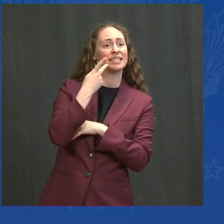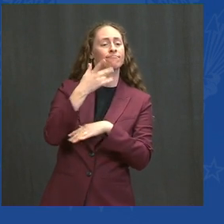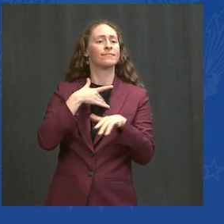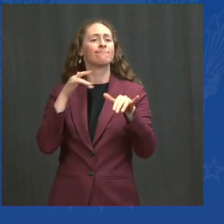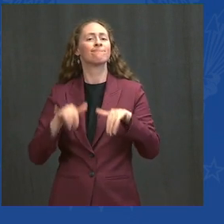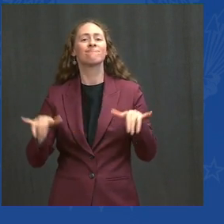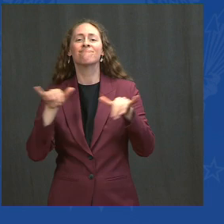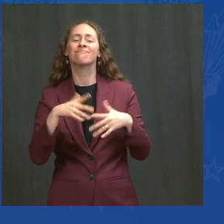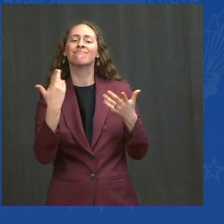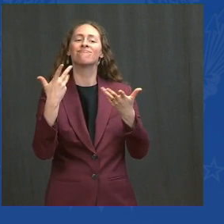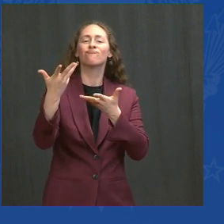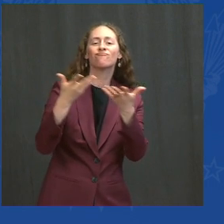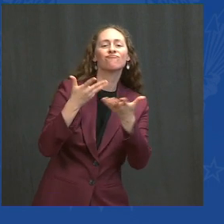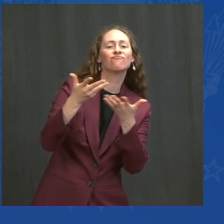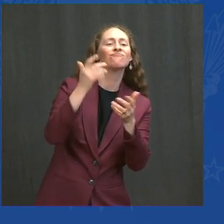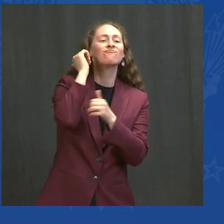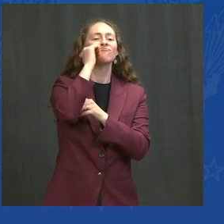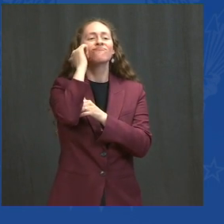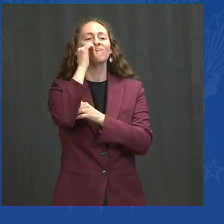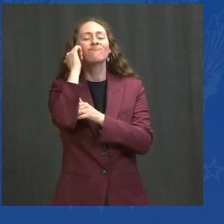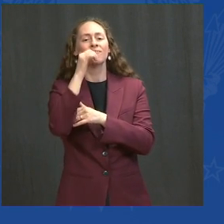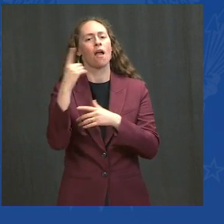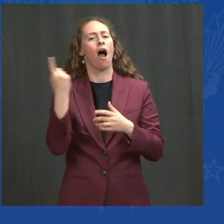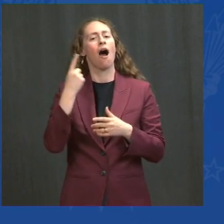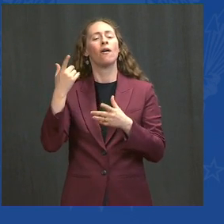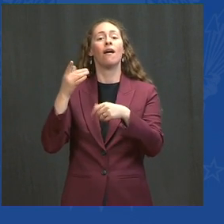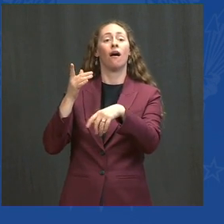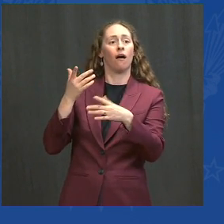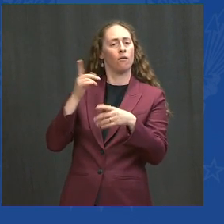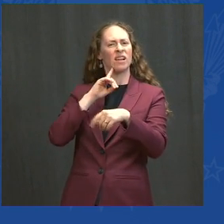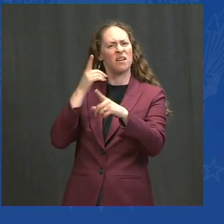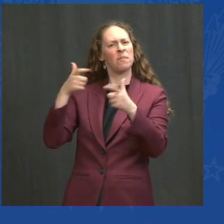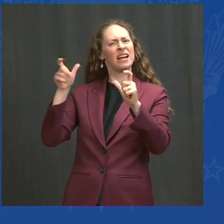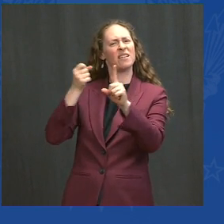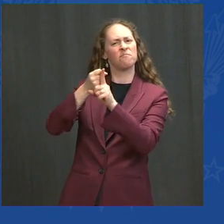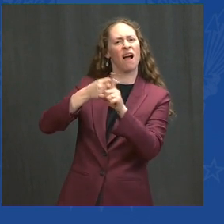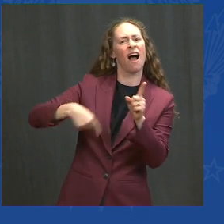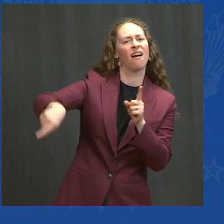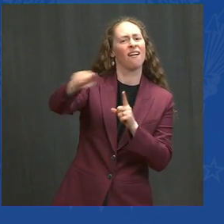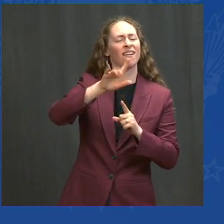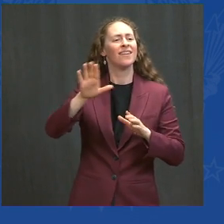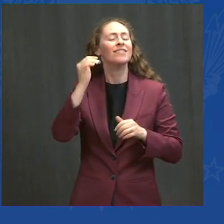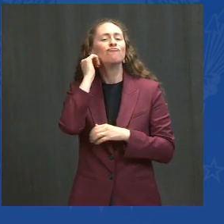on how someone's day may turn out. It's truly amazing what bus operators undertake